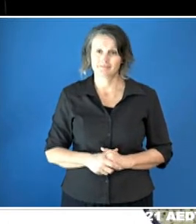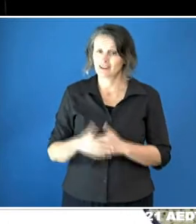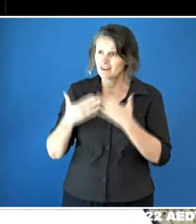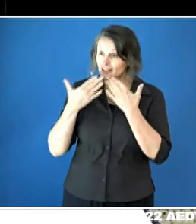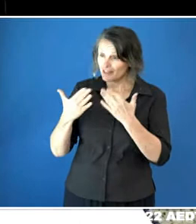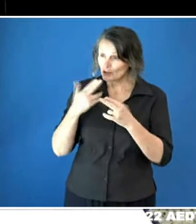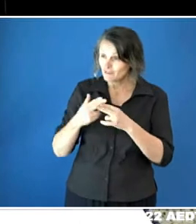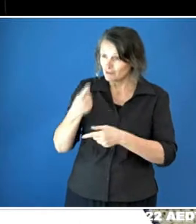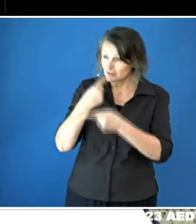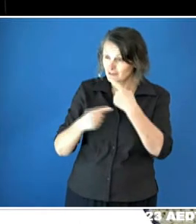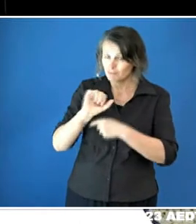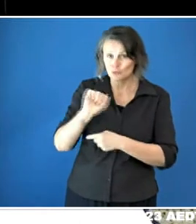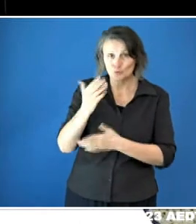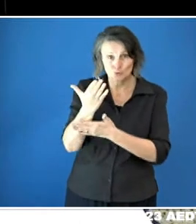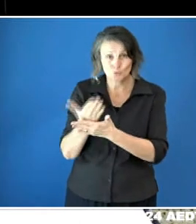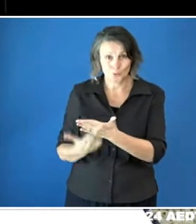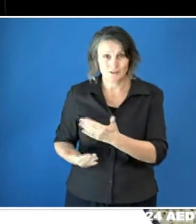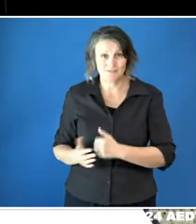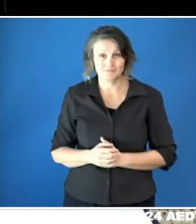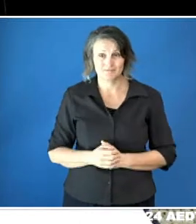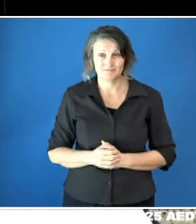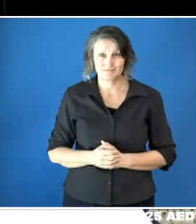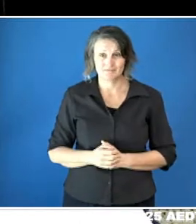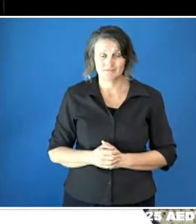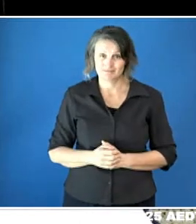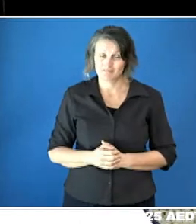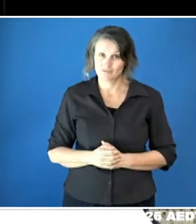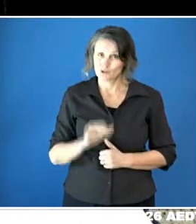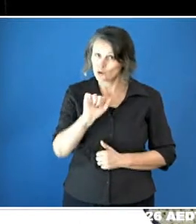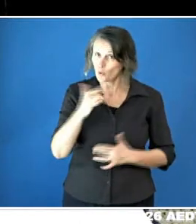A lot has happened to you in your life.